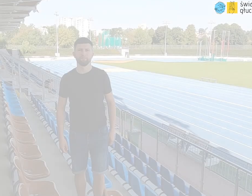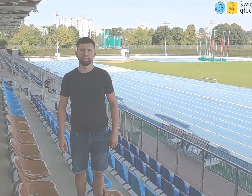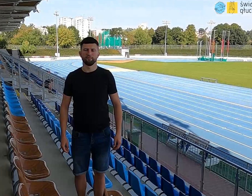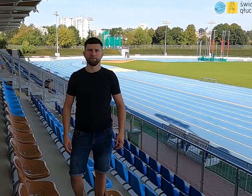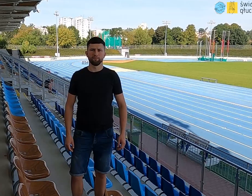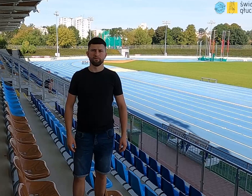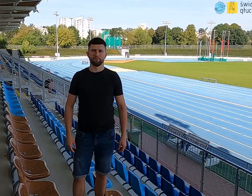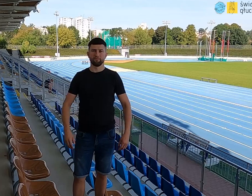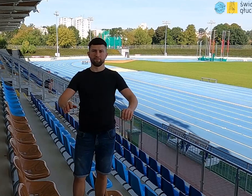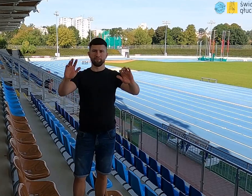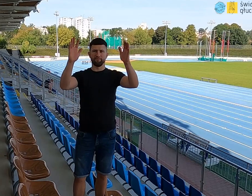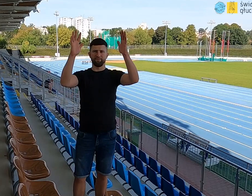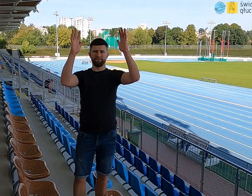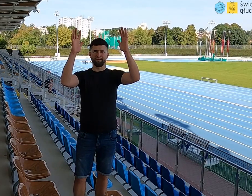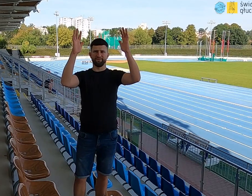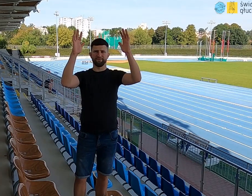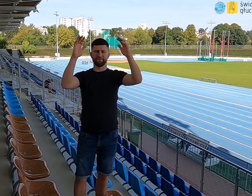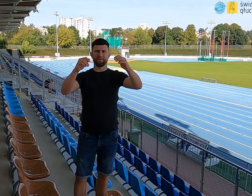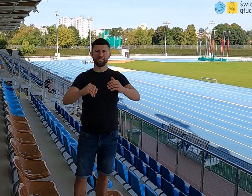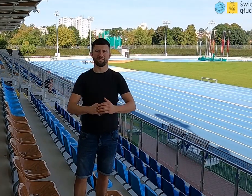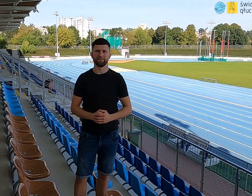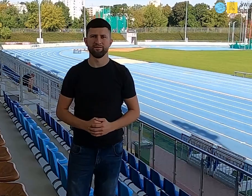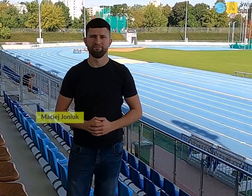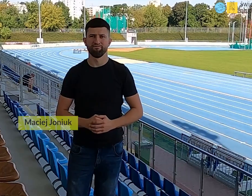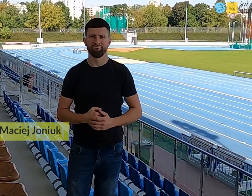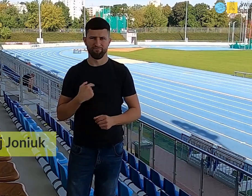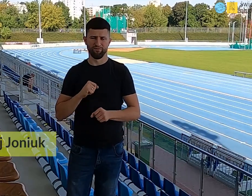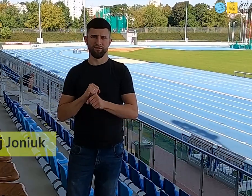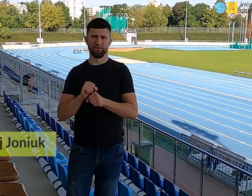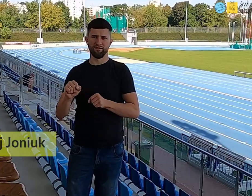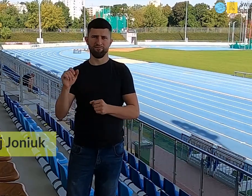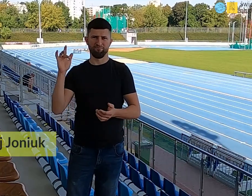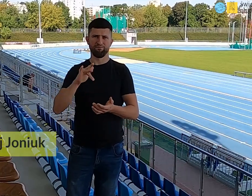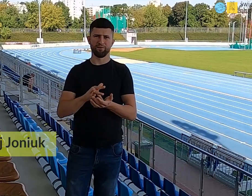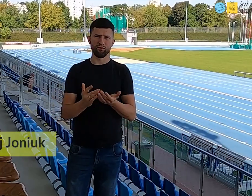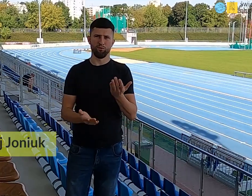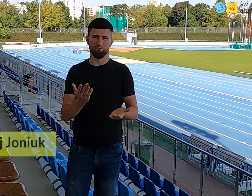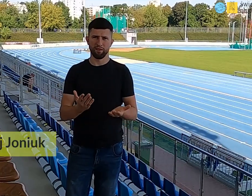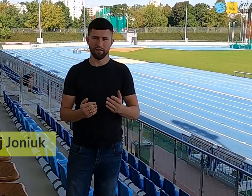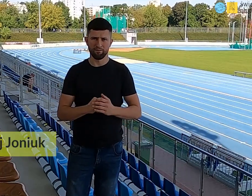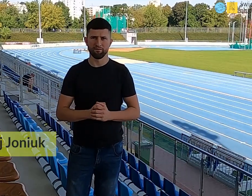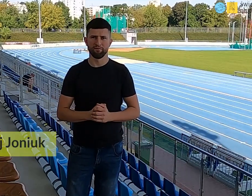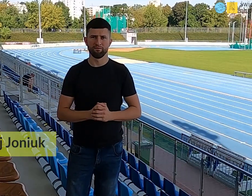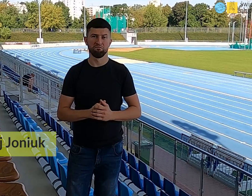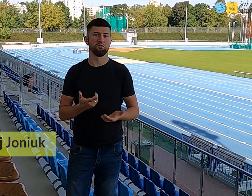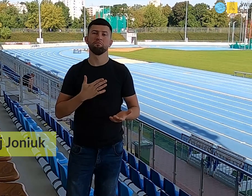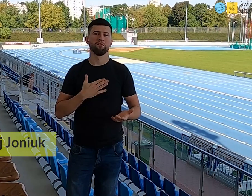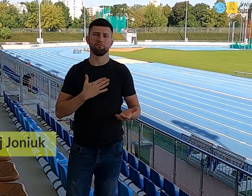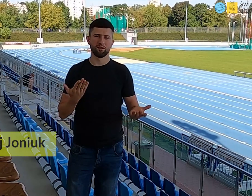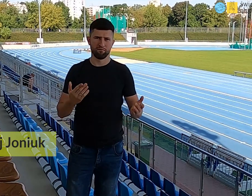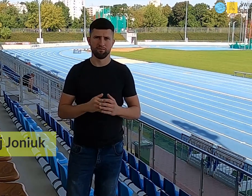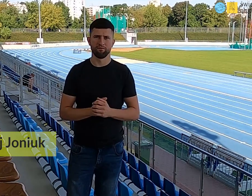Welcome. I came to Lublin because the Polish Deaf Junior and Senior